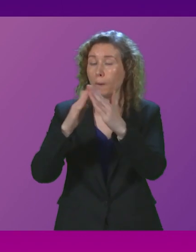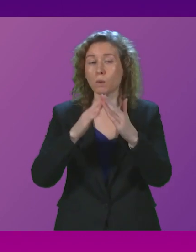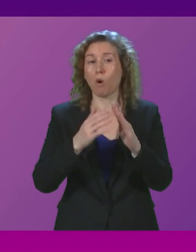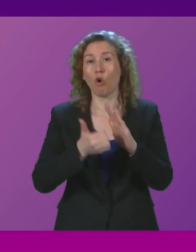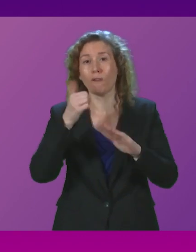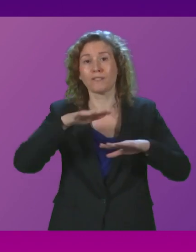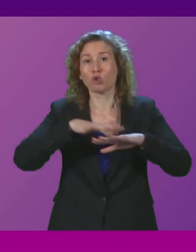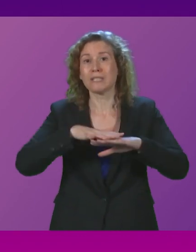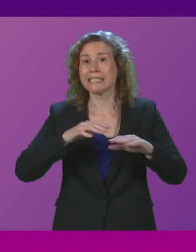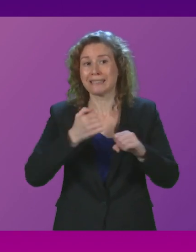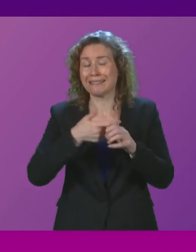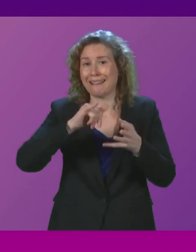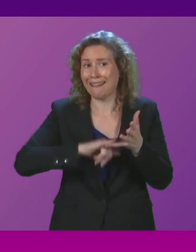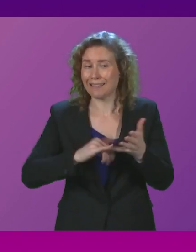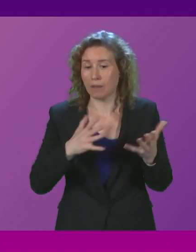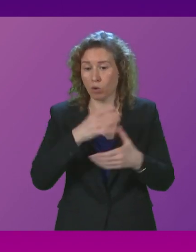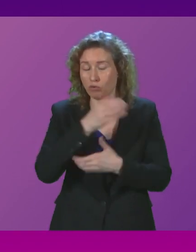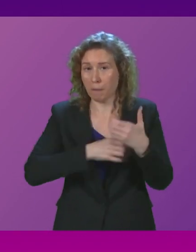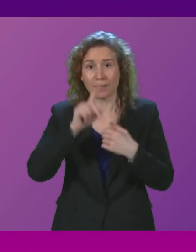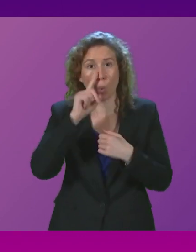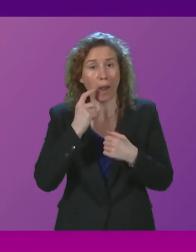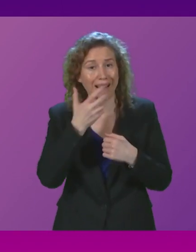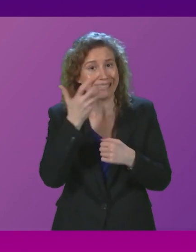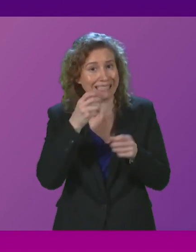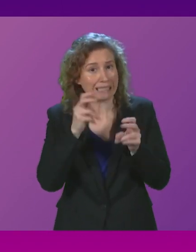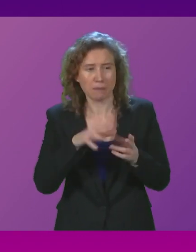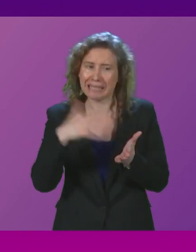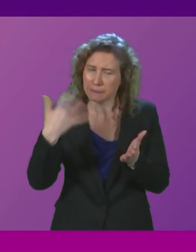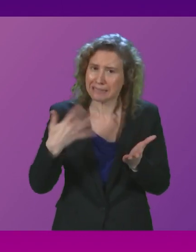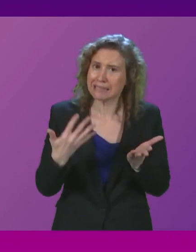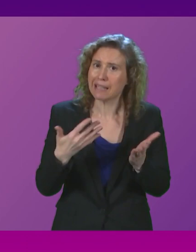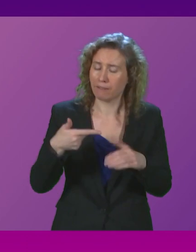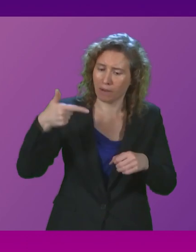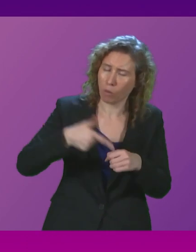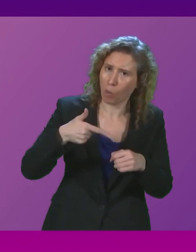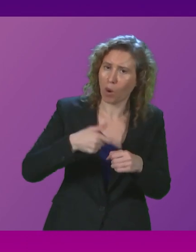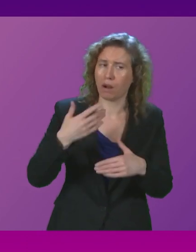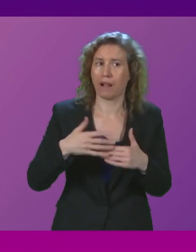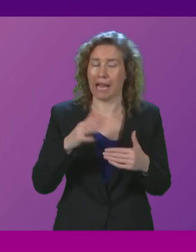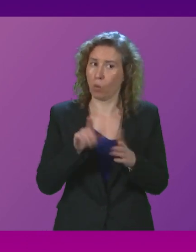to replace their oil heating systems, which are increasingly expensive to run and are carbon intensive.